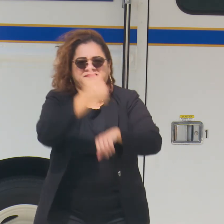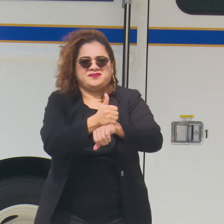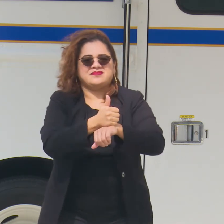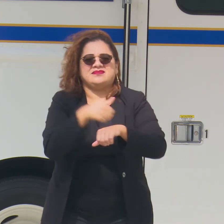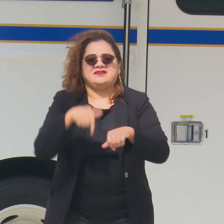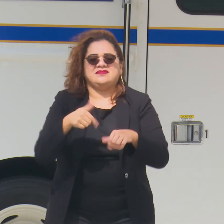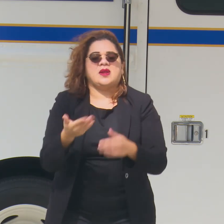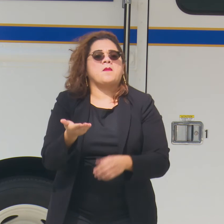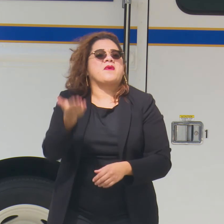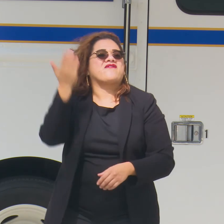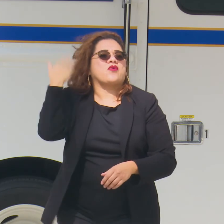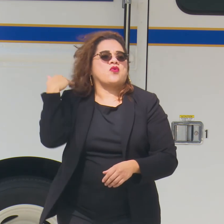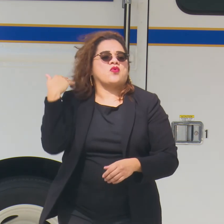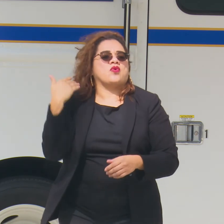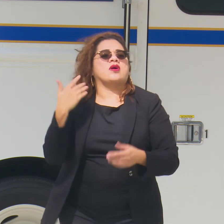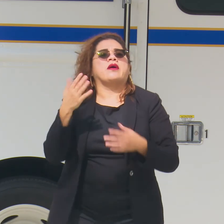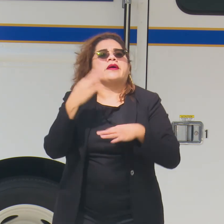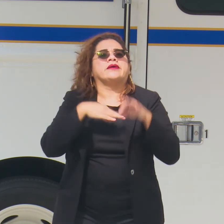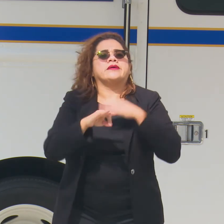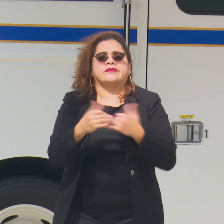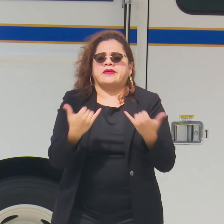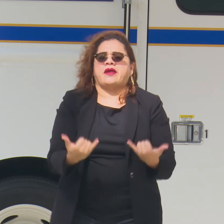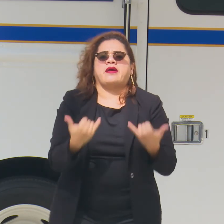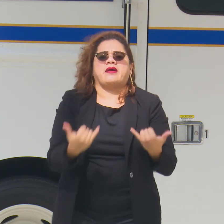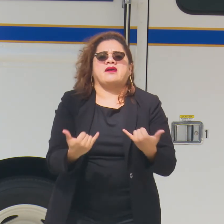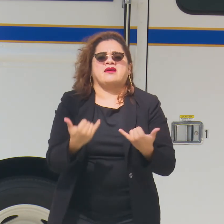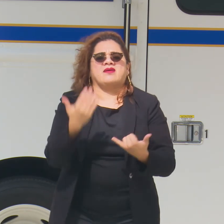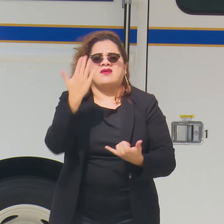I think that's a good question. So I think one thing that we've,